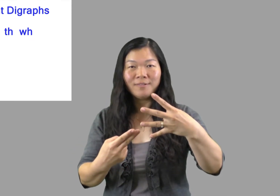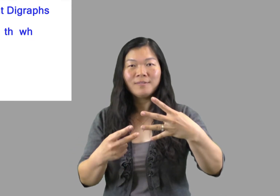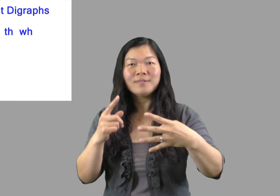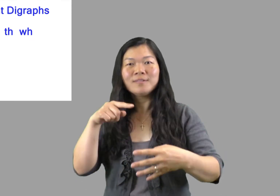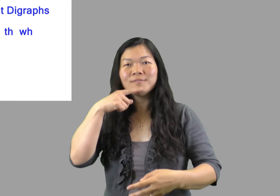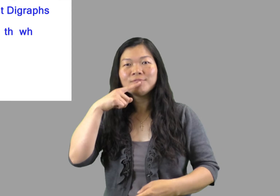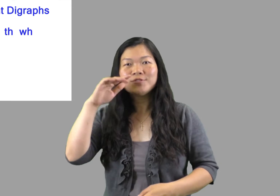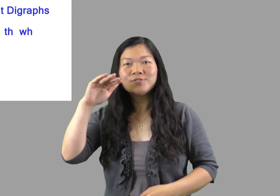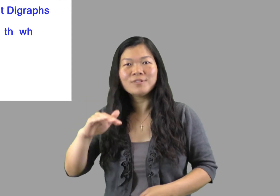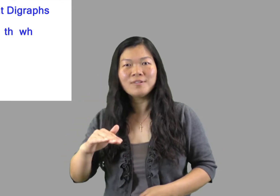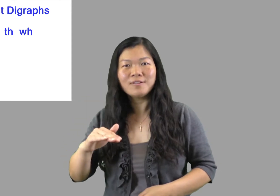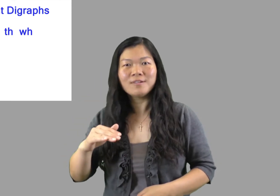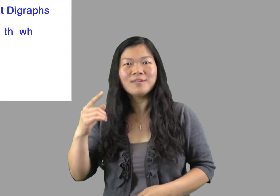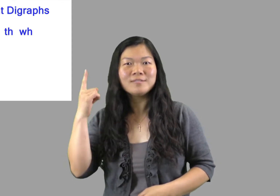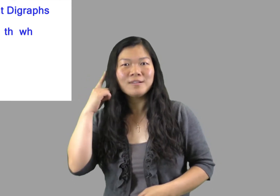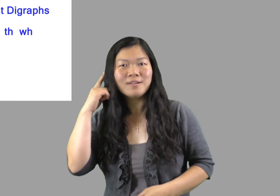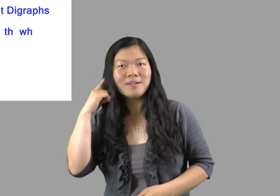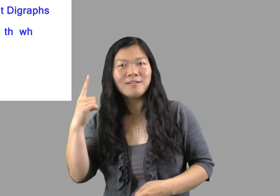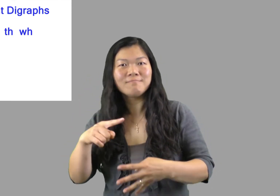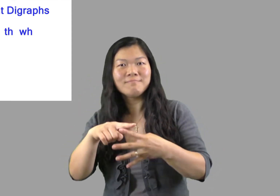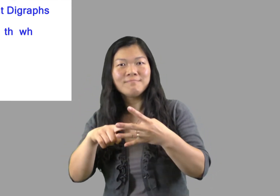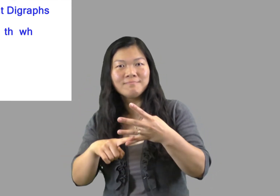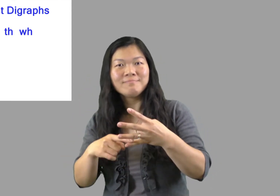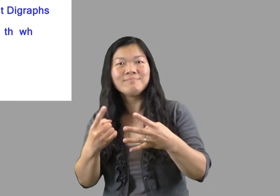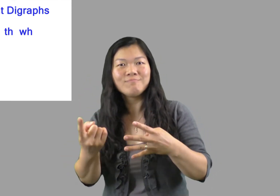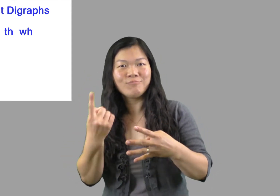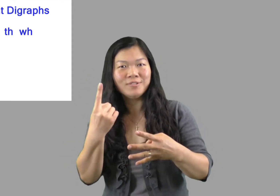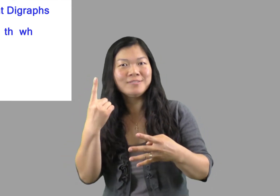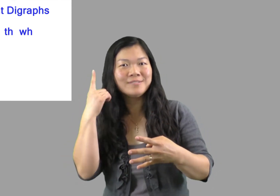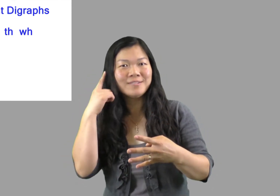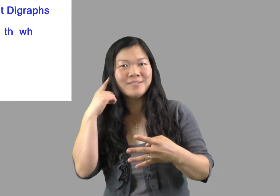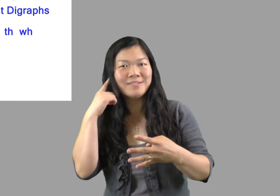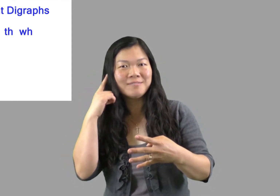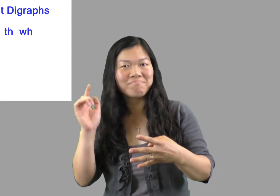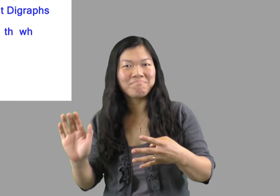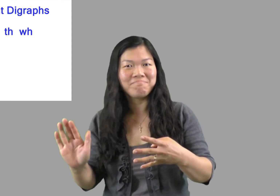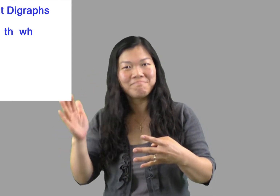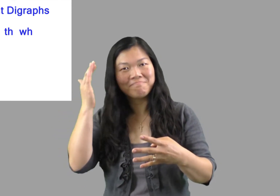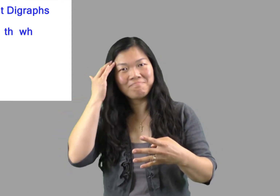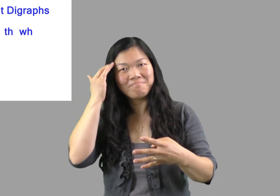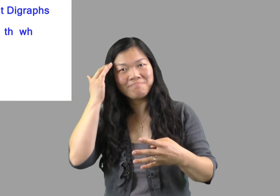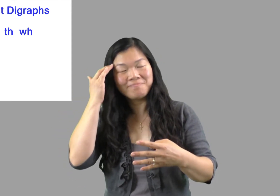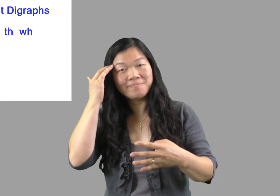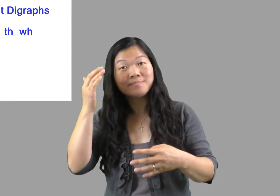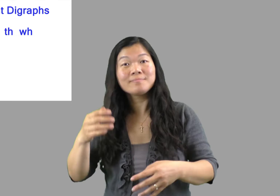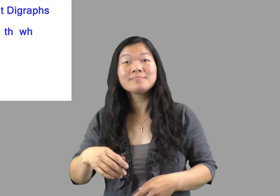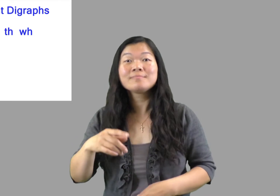Hearing children are able to recognize the one sound that each consonant digraph makes.